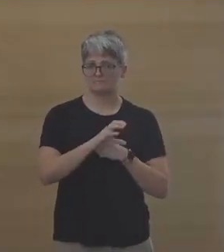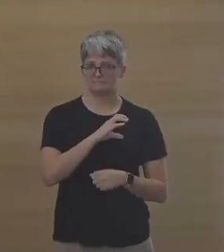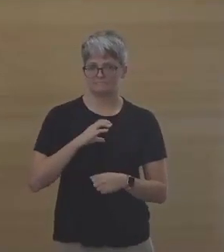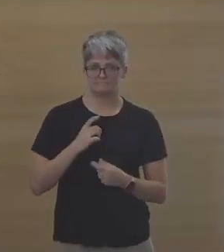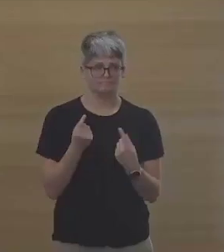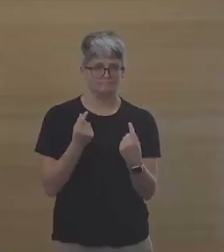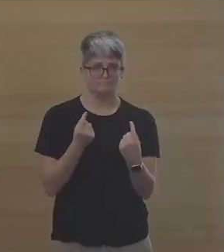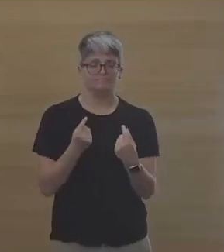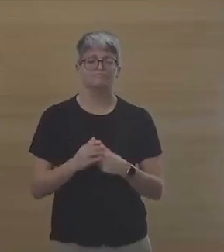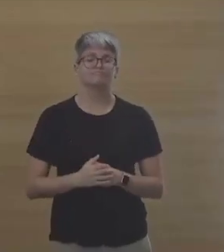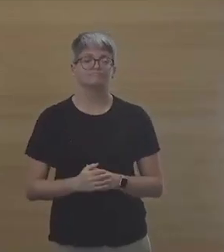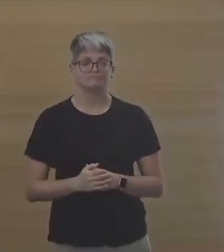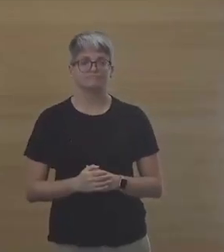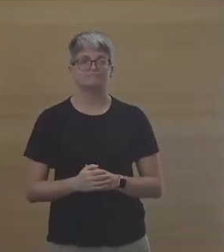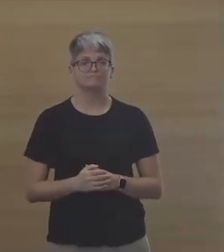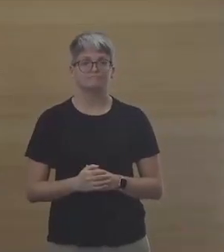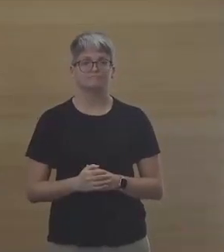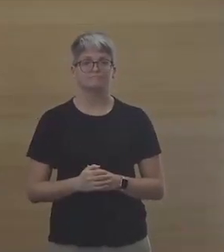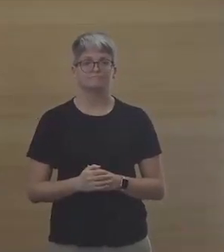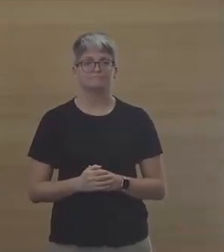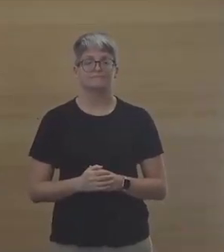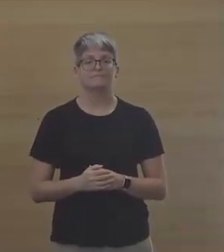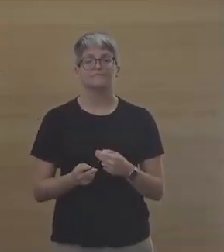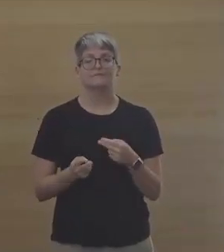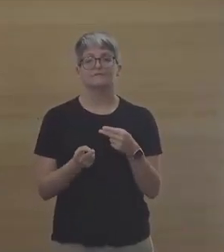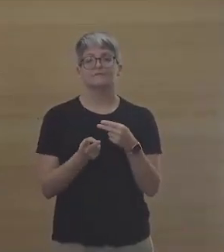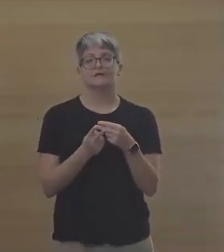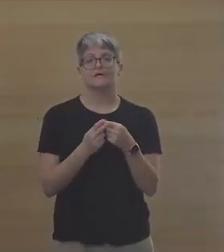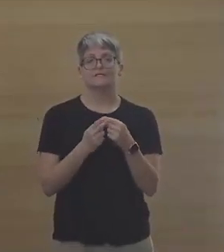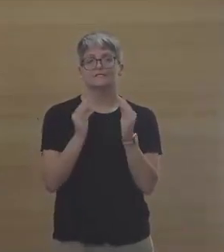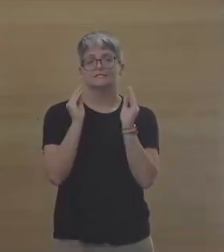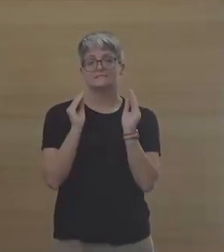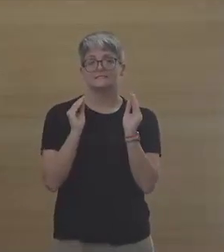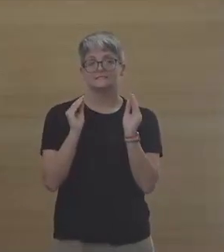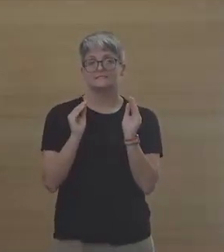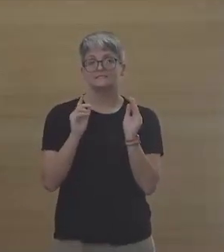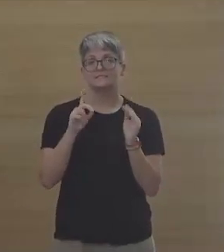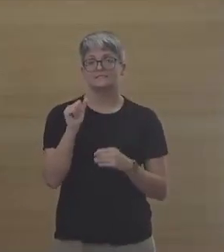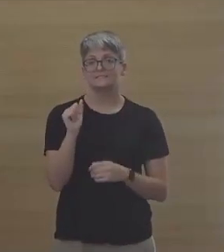The #TeachDisabilityHistory campaign